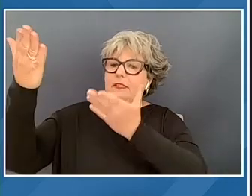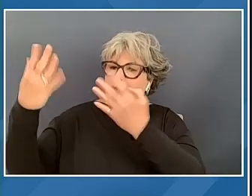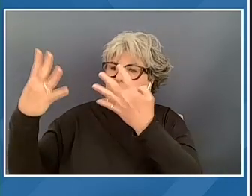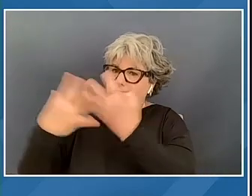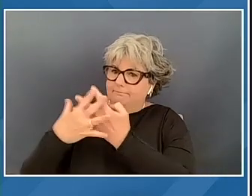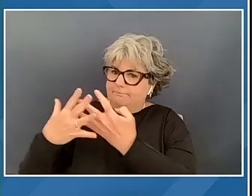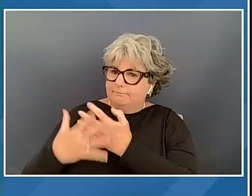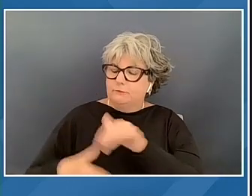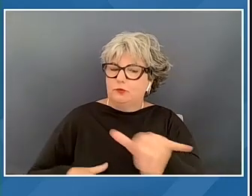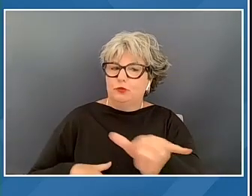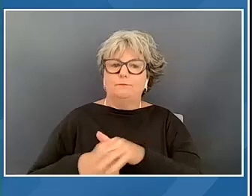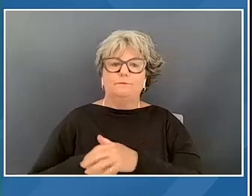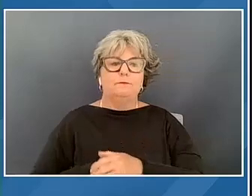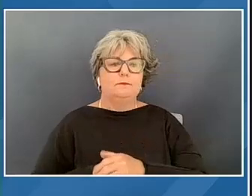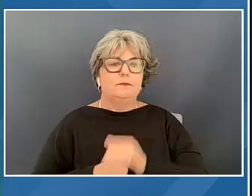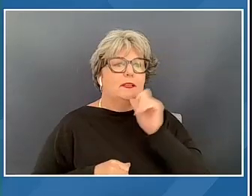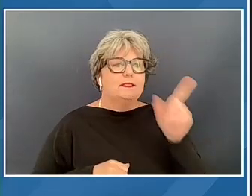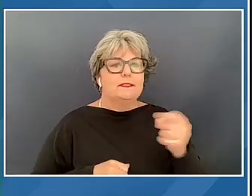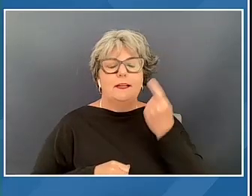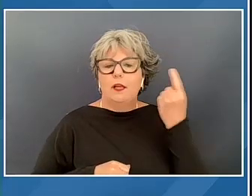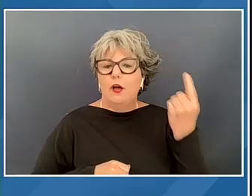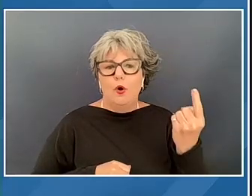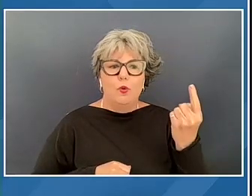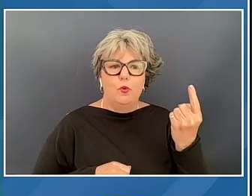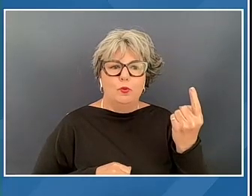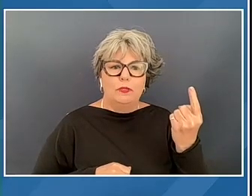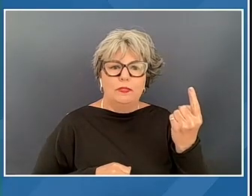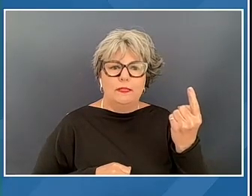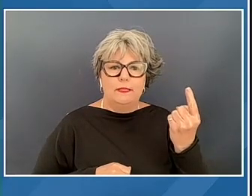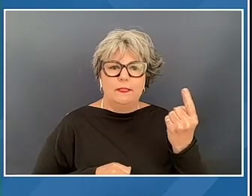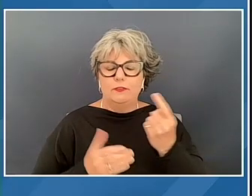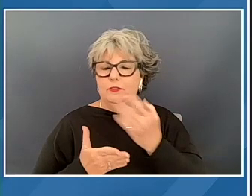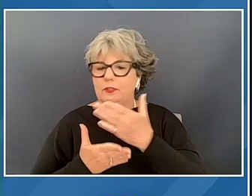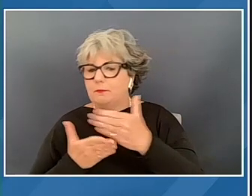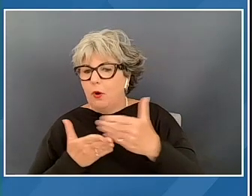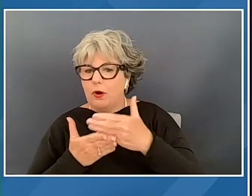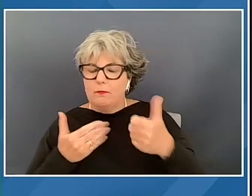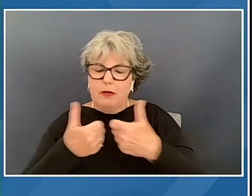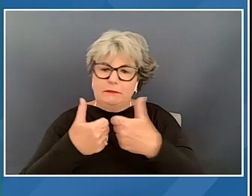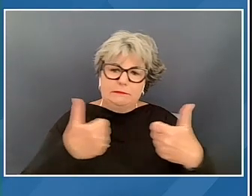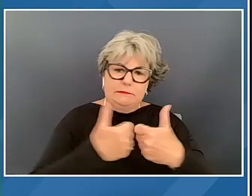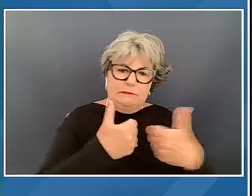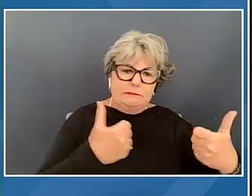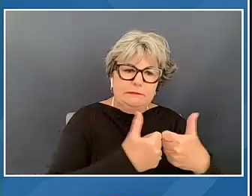So it's not just- I don't want us to piece and part things because it's kind of a